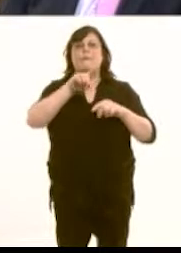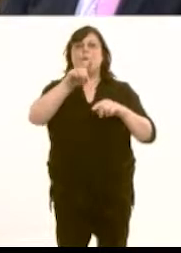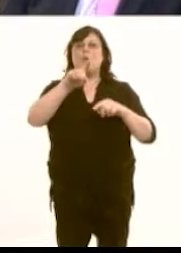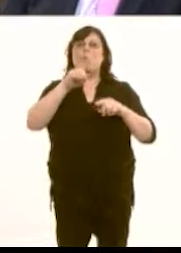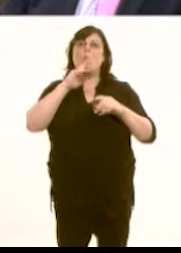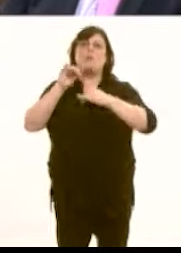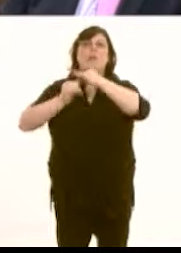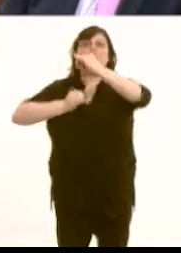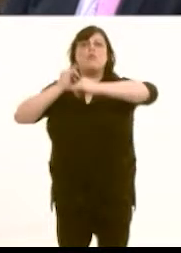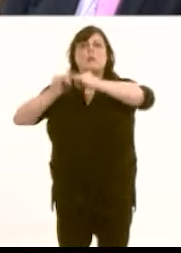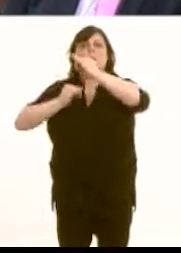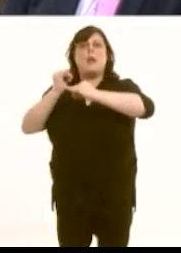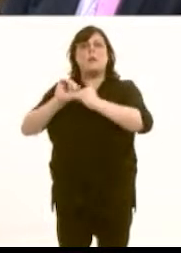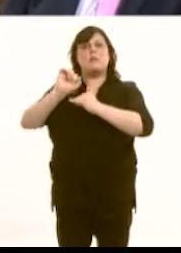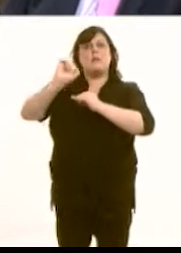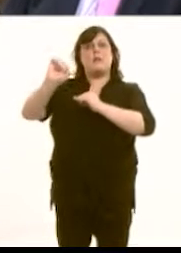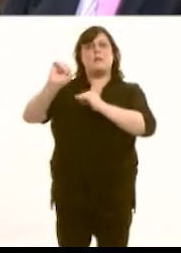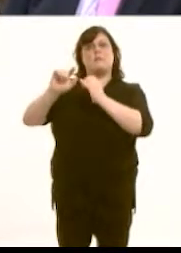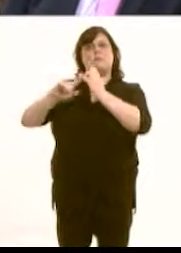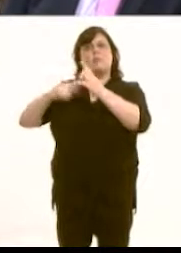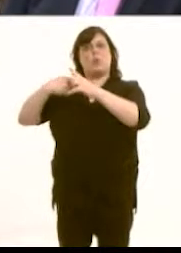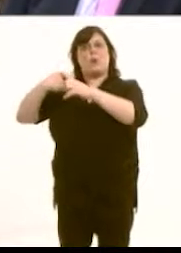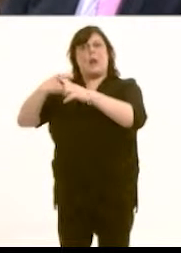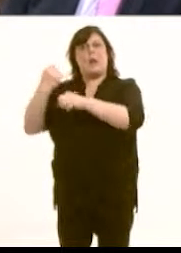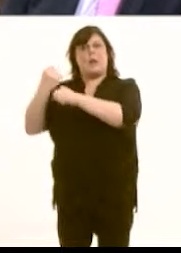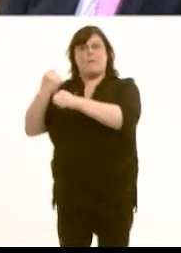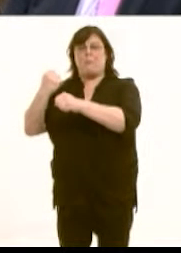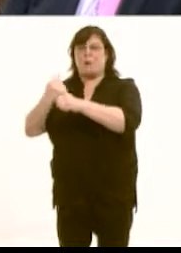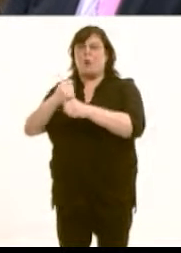has done in England, I would have had more respect for him and the position that he has taken.